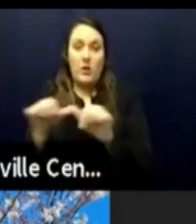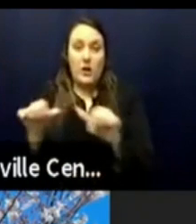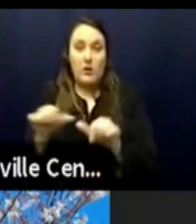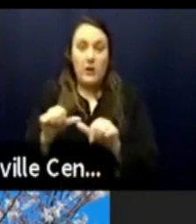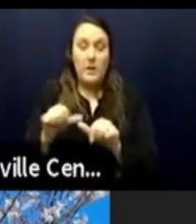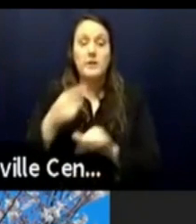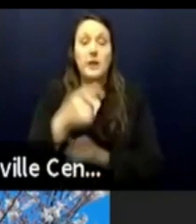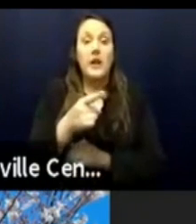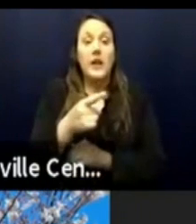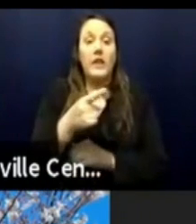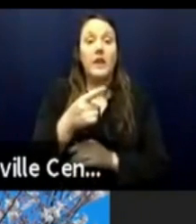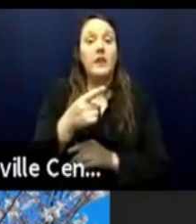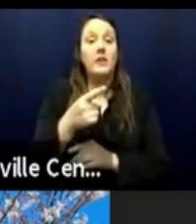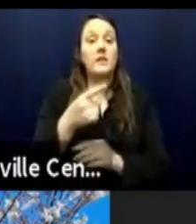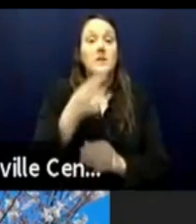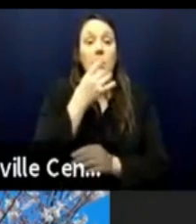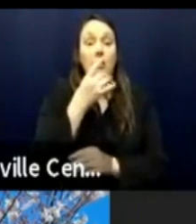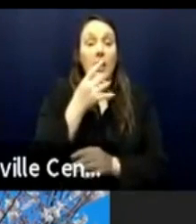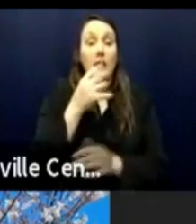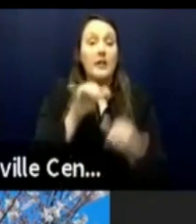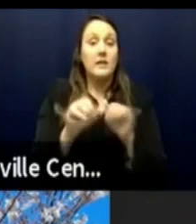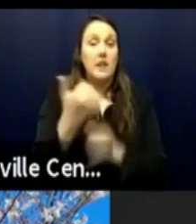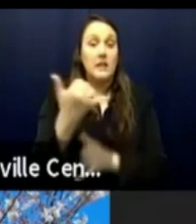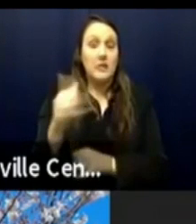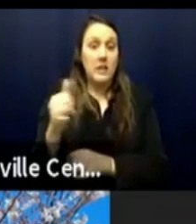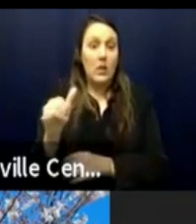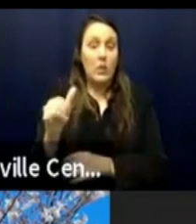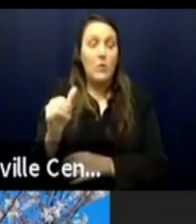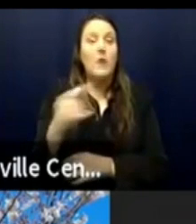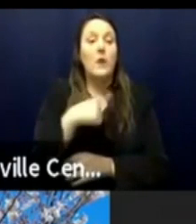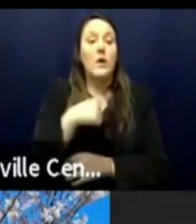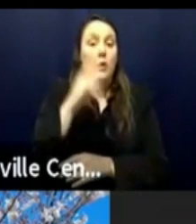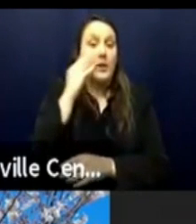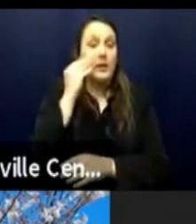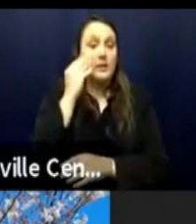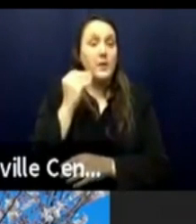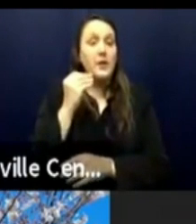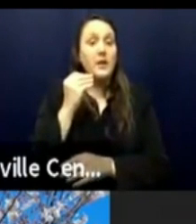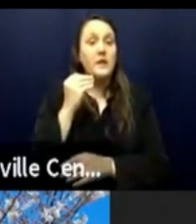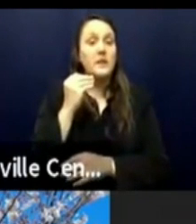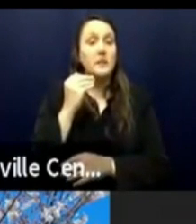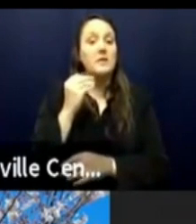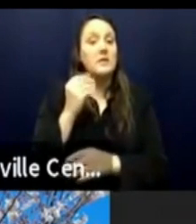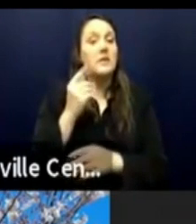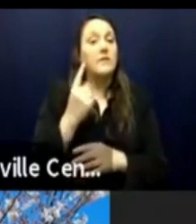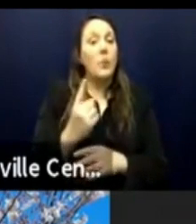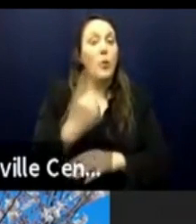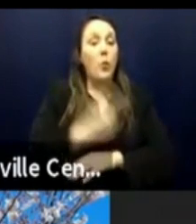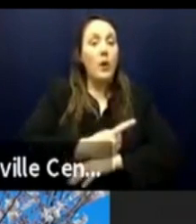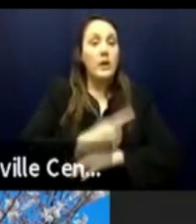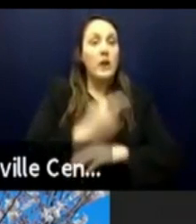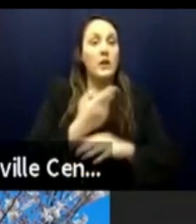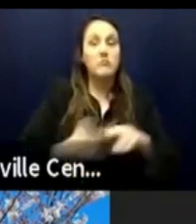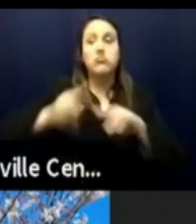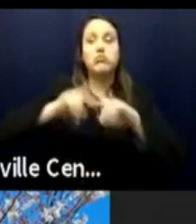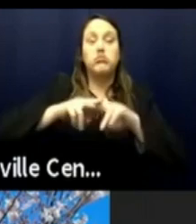SYSTEM. IT MERE EFFECTS KNOX COUNTY AND PATIENTS FROM OTHER